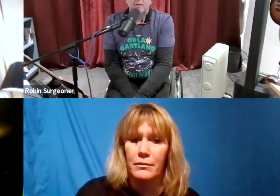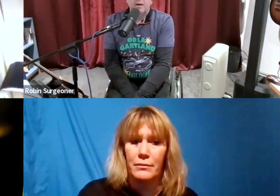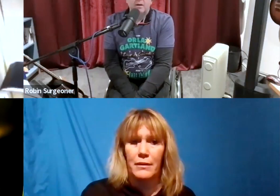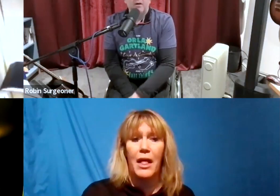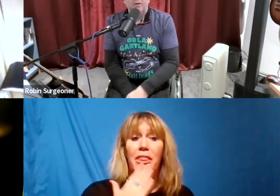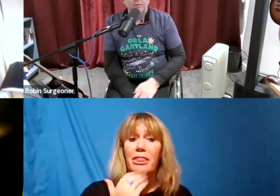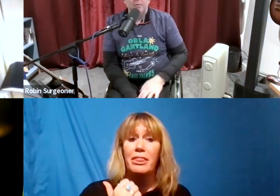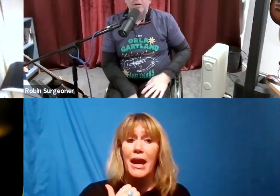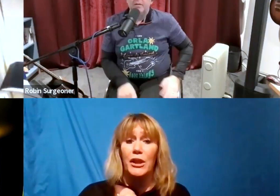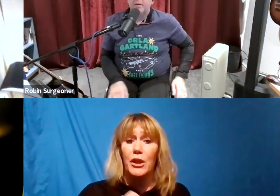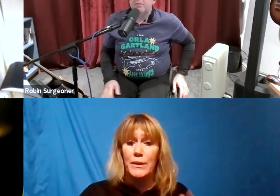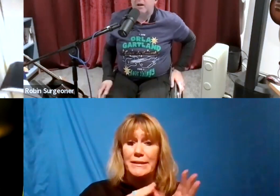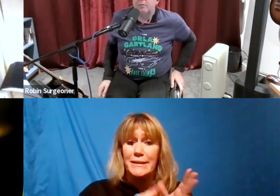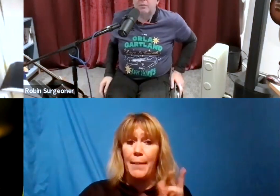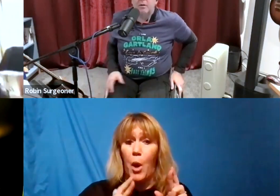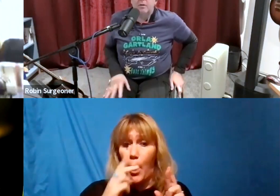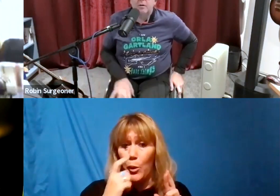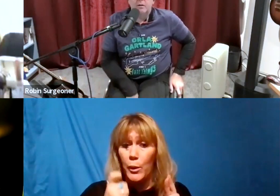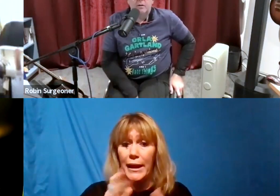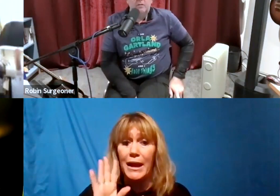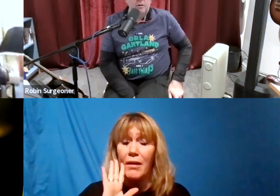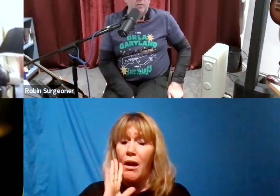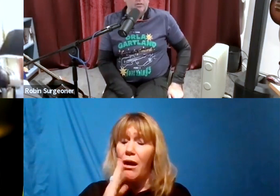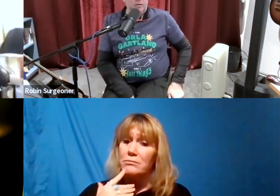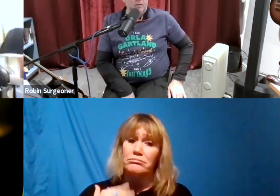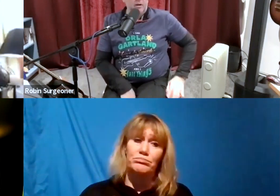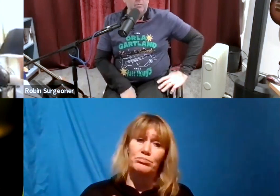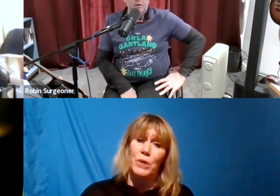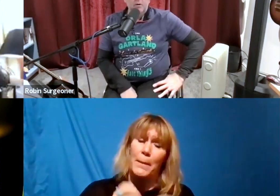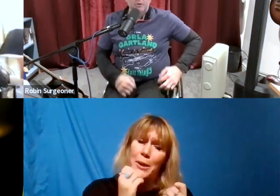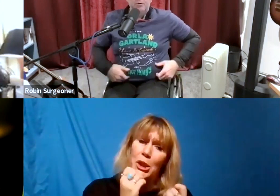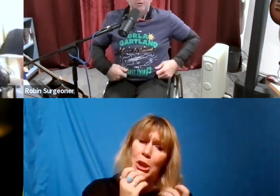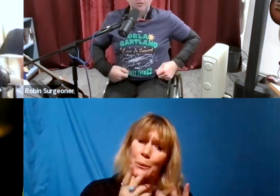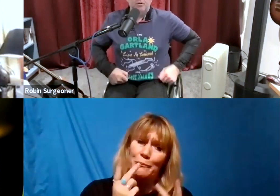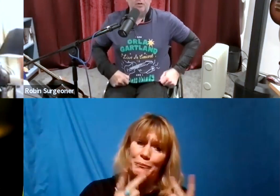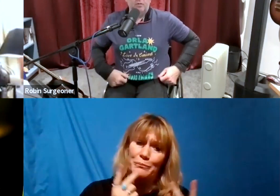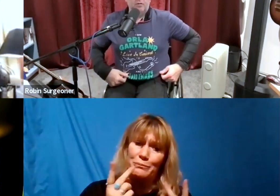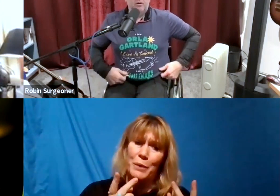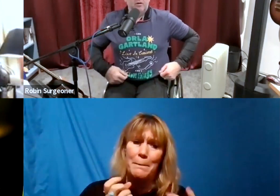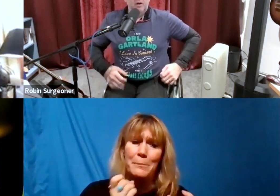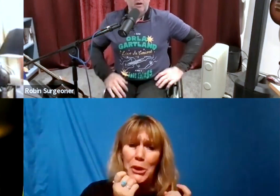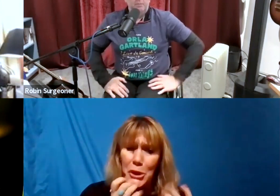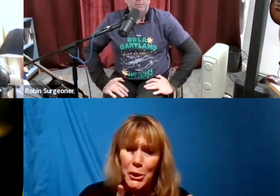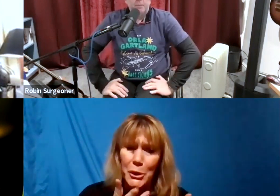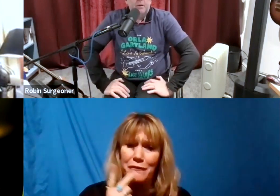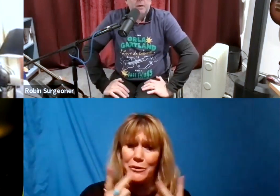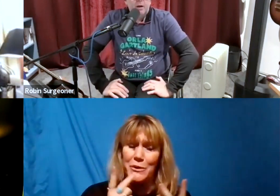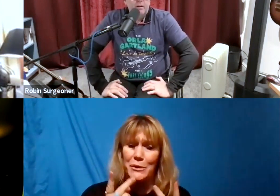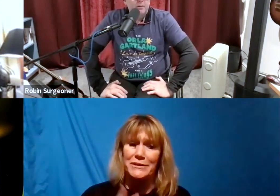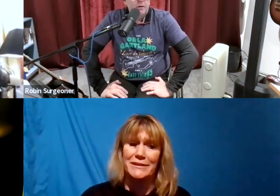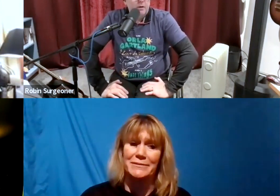Or standing for something more I don't need to take the time, I can